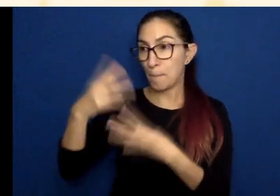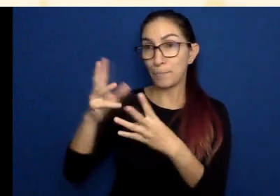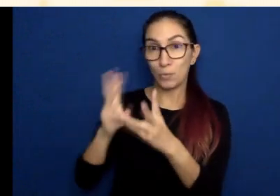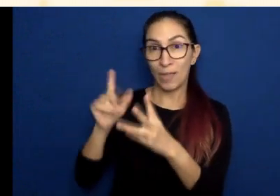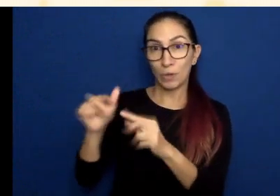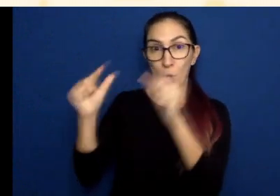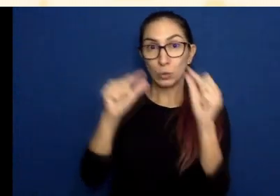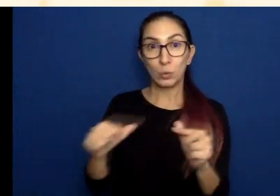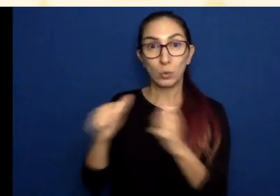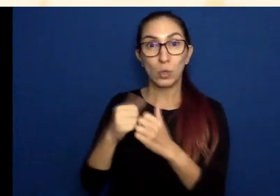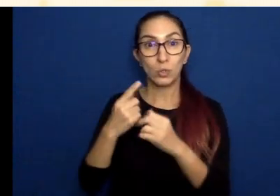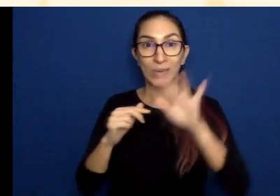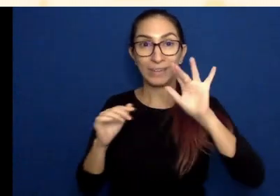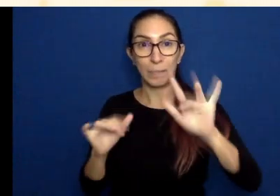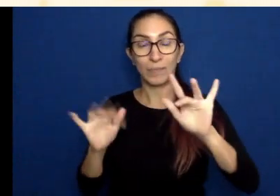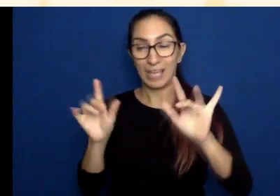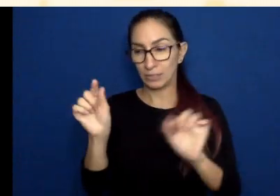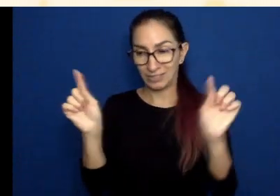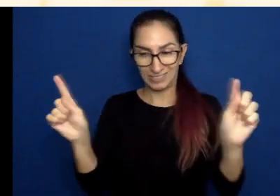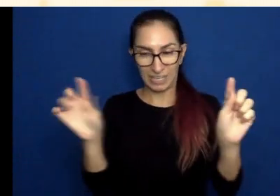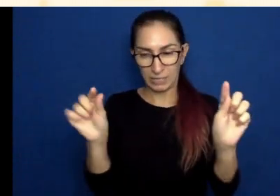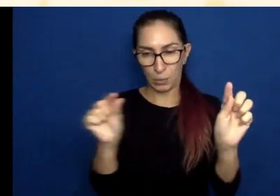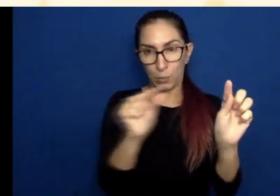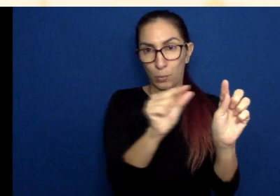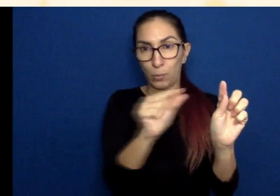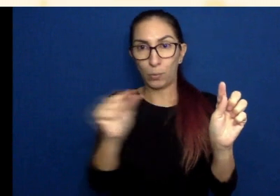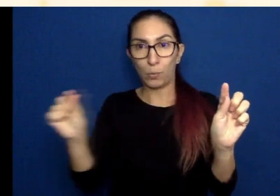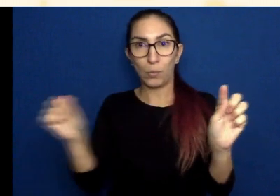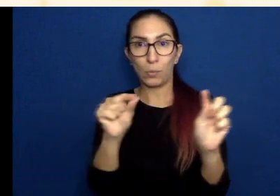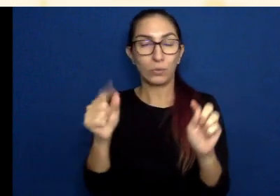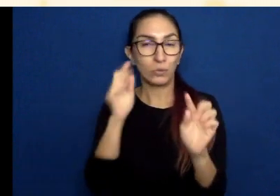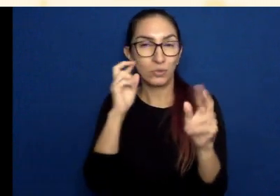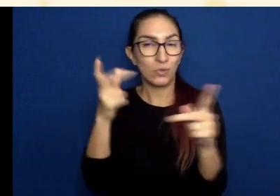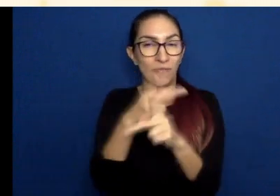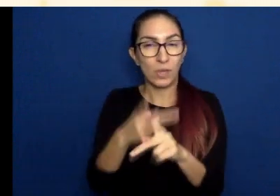and drag the slider to determine the weather at a certain time during the day.